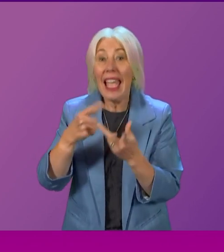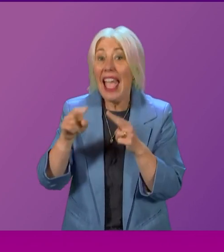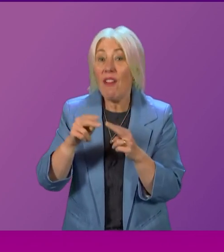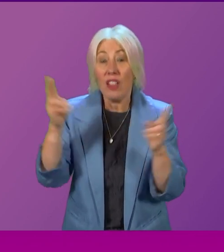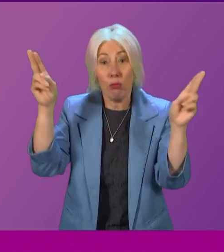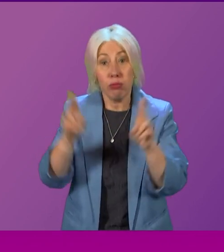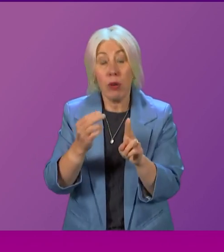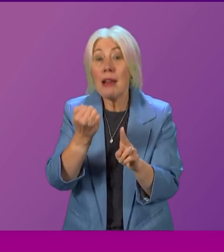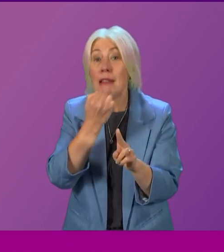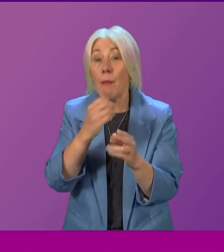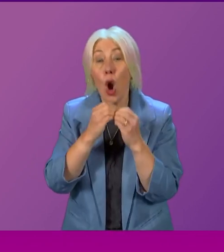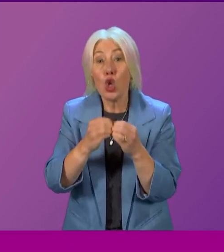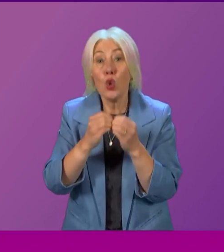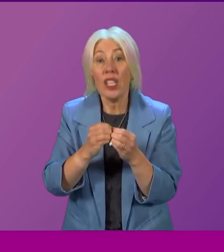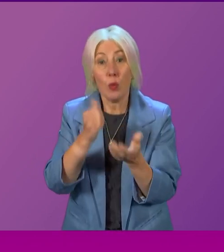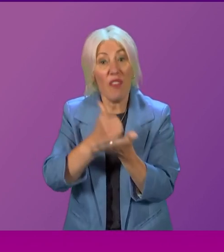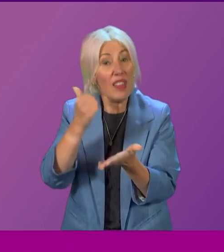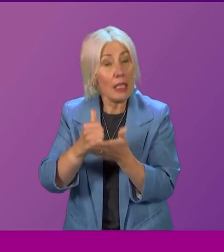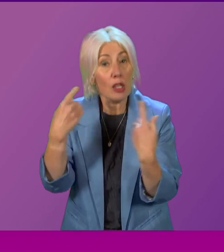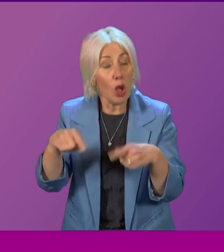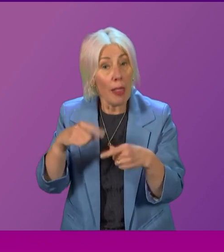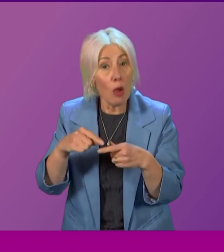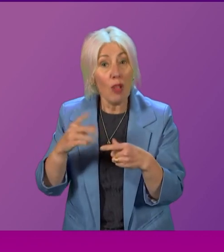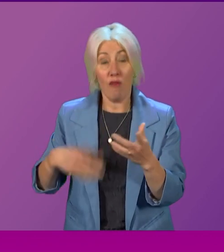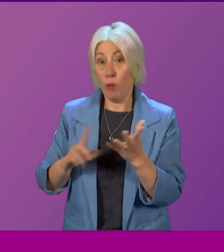in student visas from the UK Government could have on Scotland’s economy?